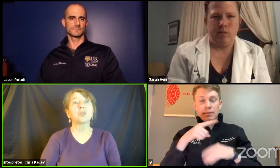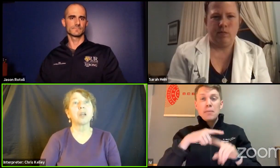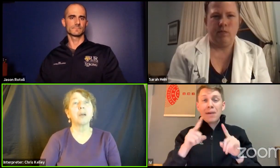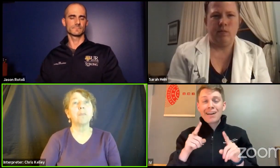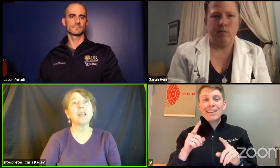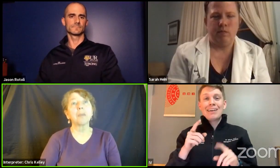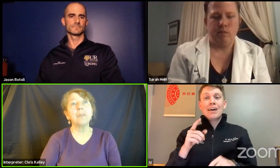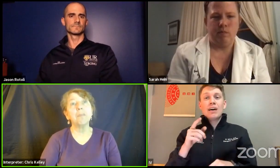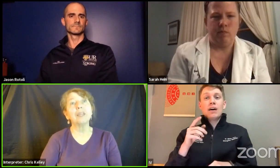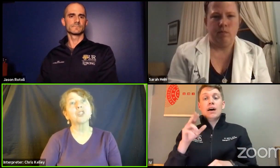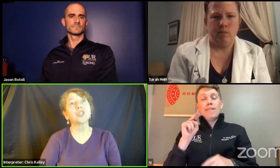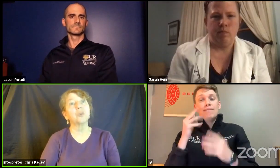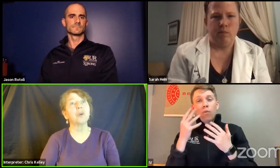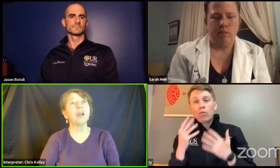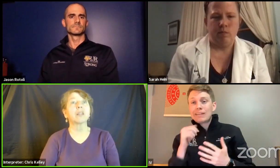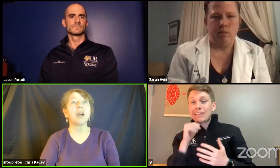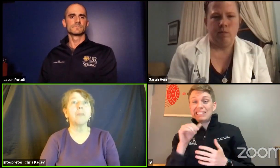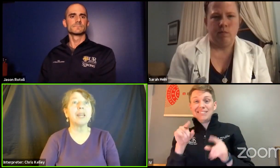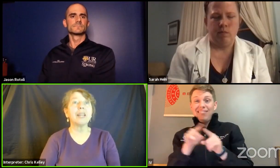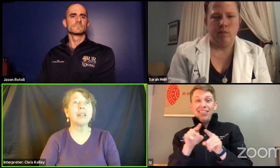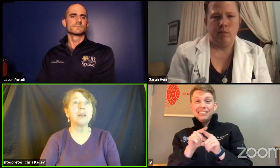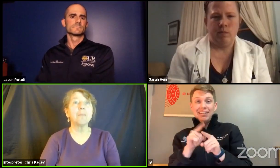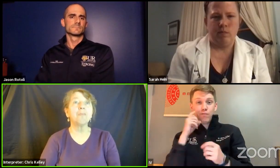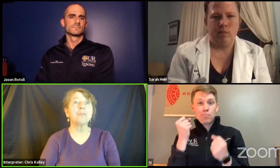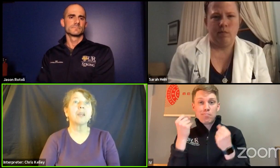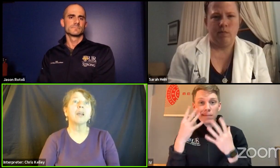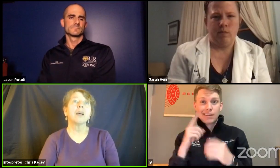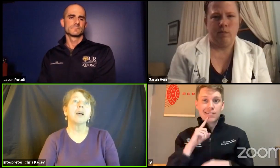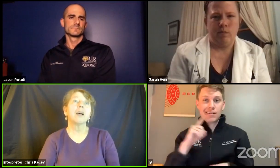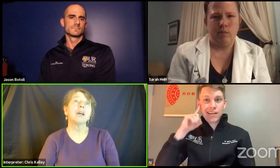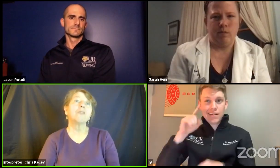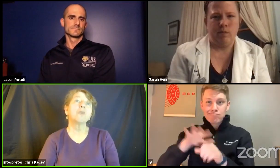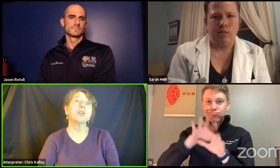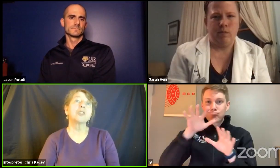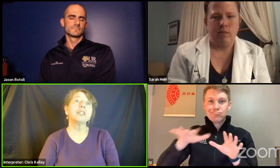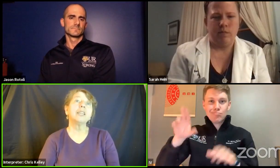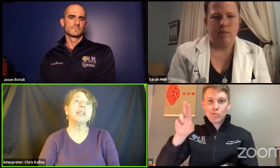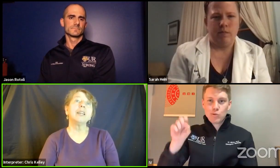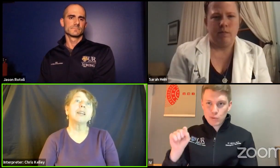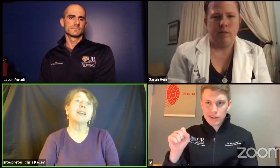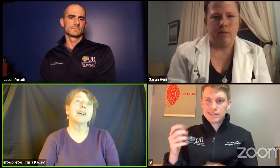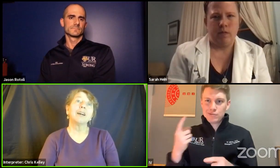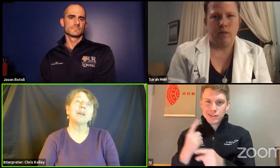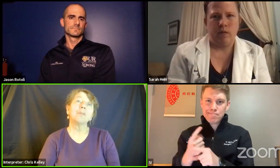If the pay shept is there all day, you will have interpreters switch out to serve the patients